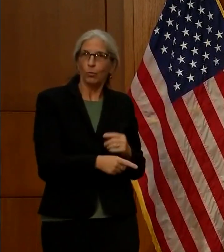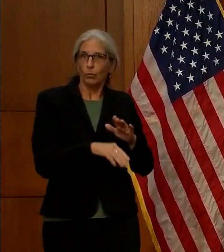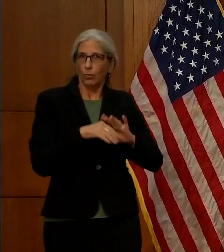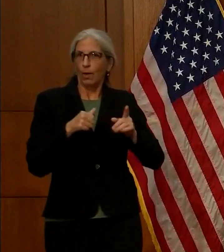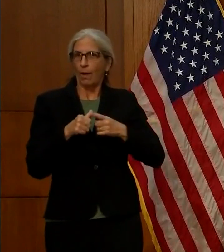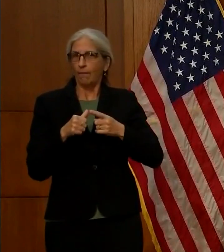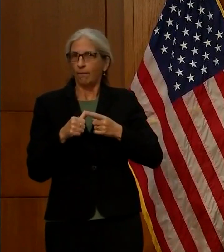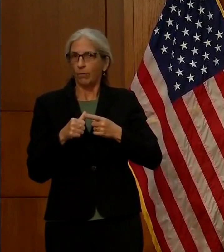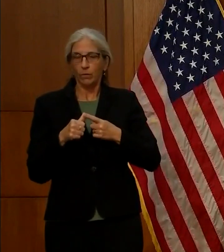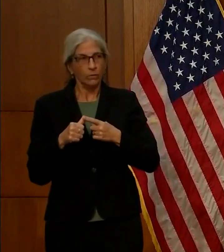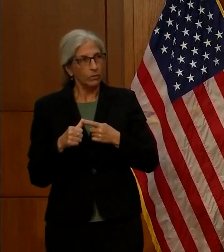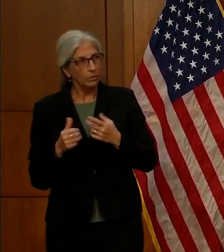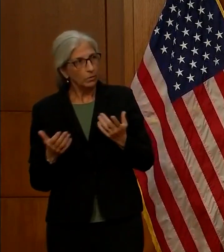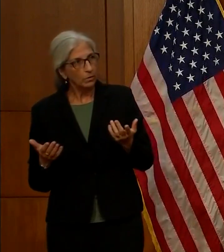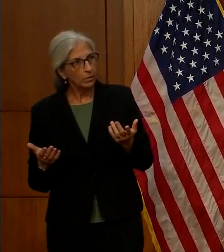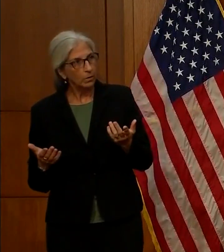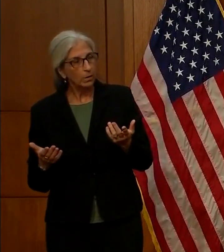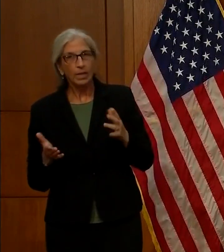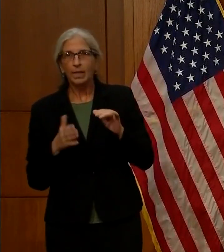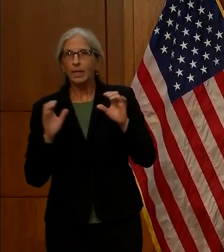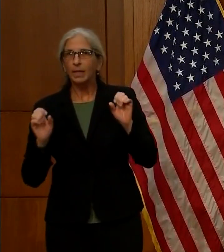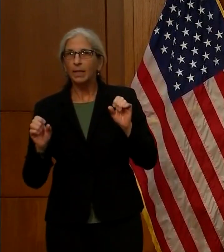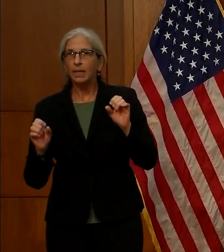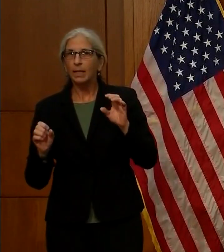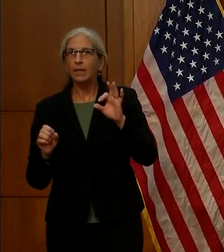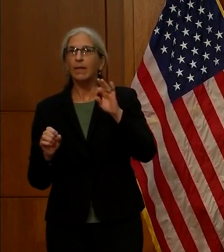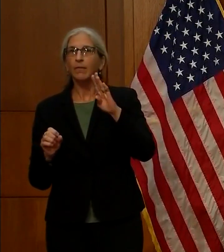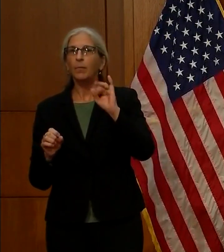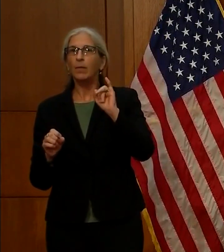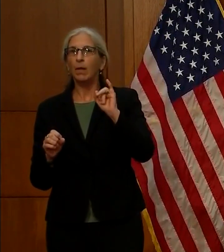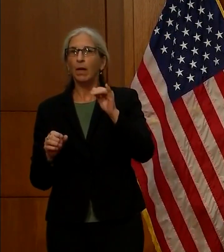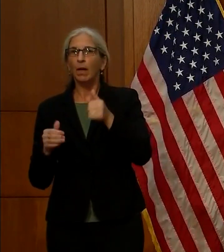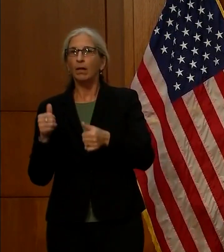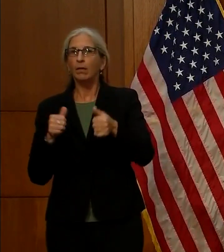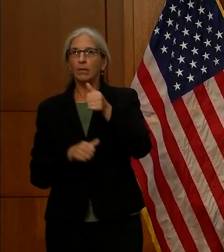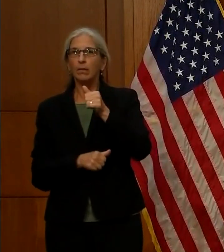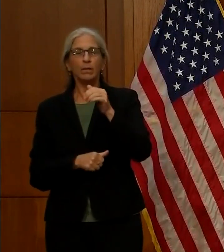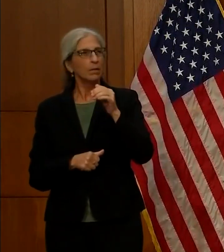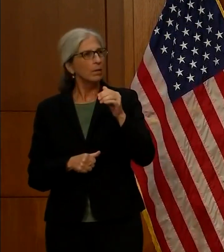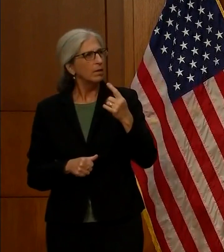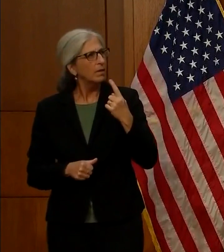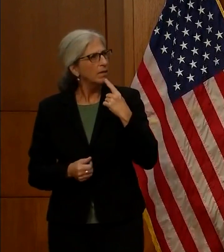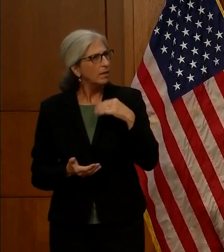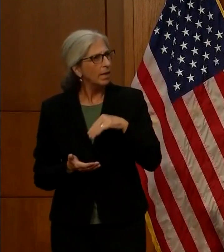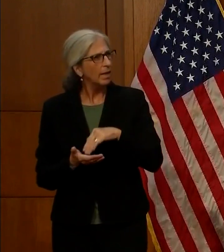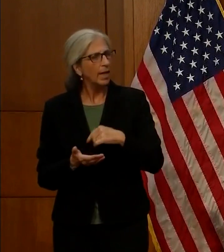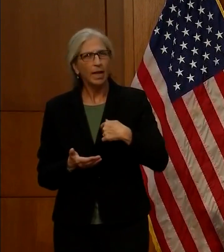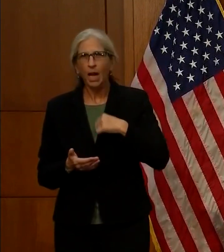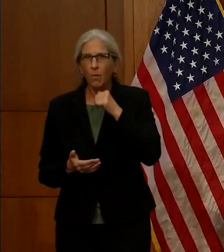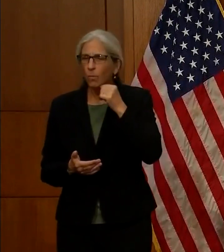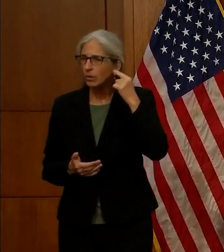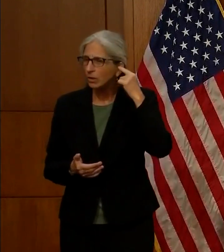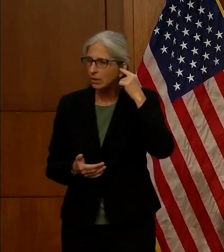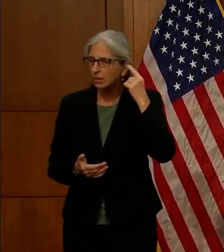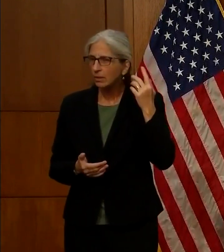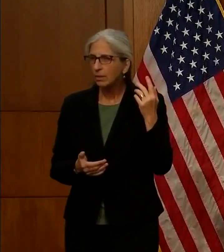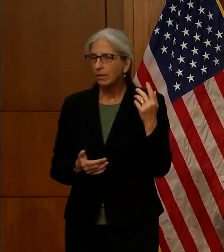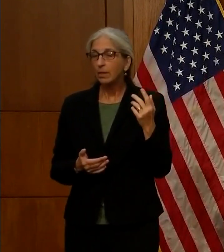AFTER THAT I THINK I CAN UNIQUELY DIFFERENCE IN THE ADMINISTRATION- CAN YOU TALK